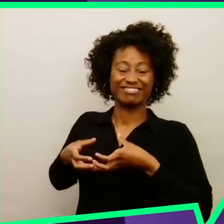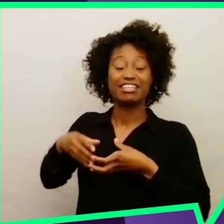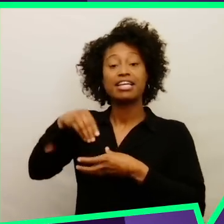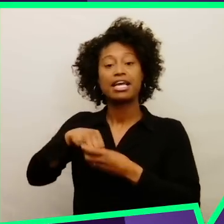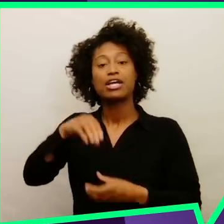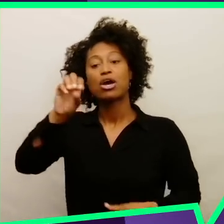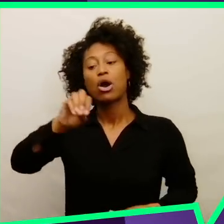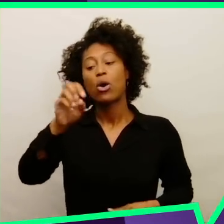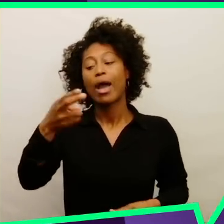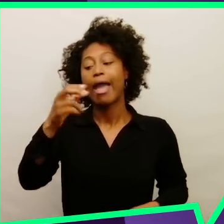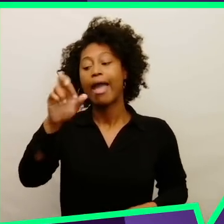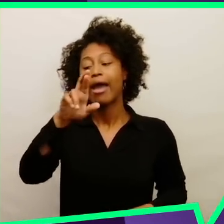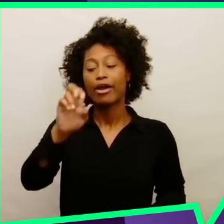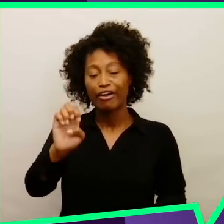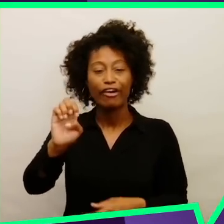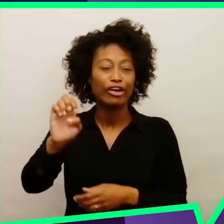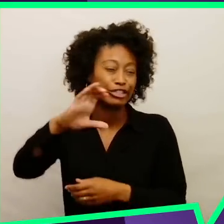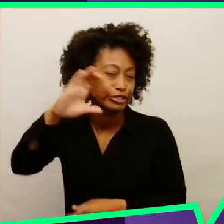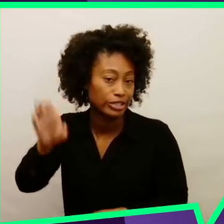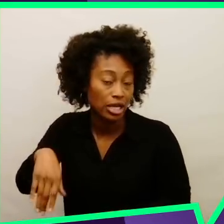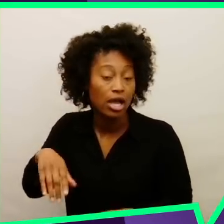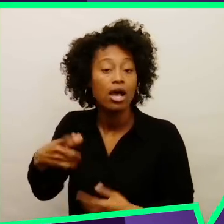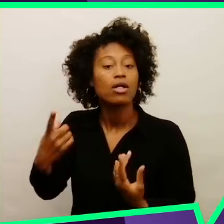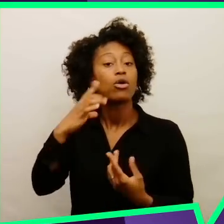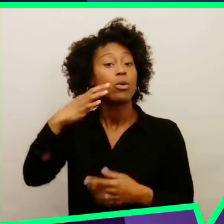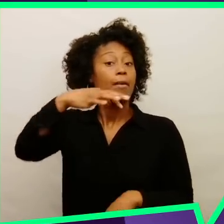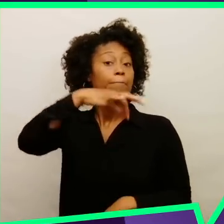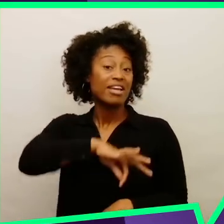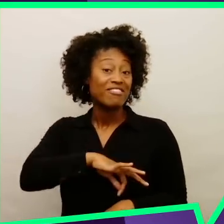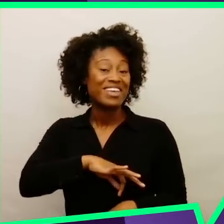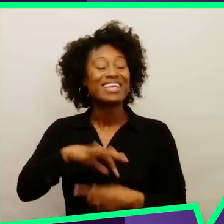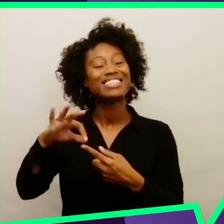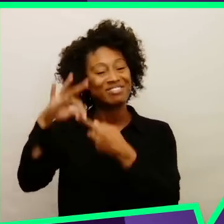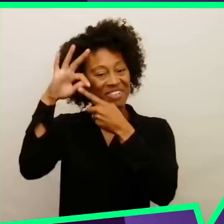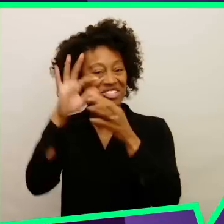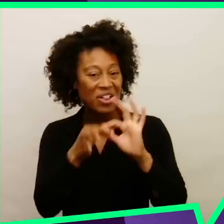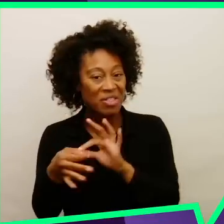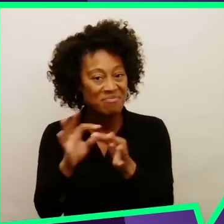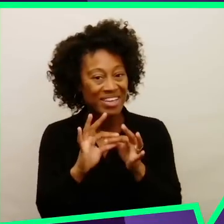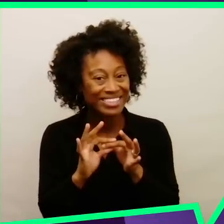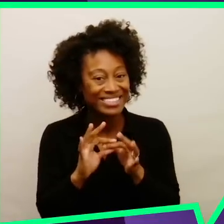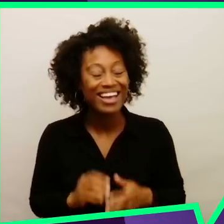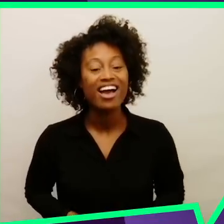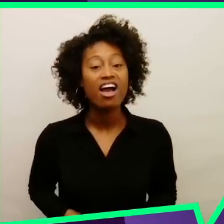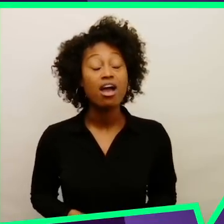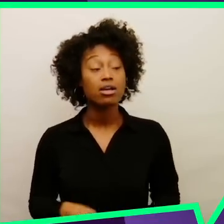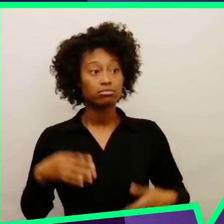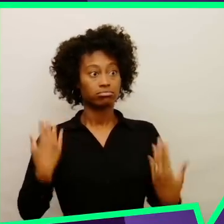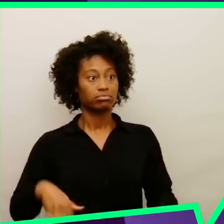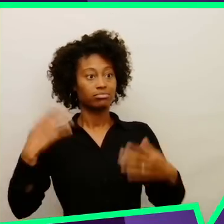Oh, my gosh. And it all benefits. Special Olympics. Wow. OK. Well, well done, Jose.